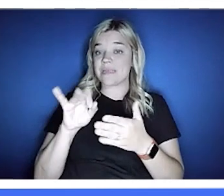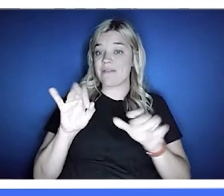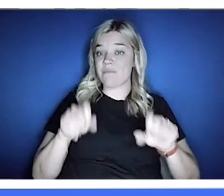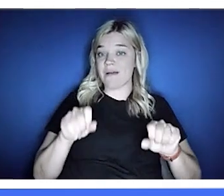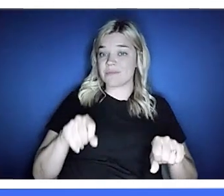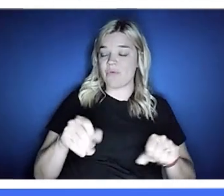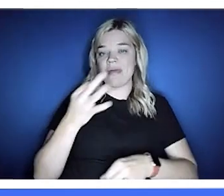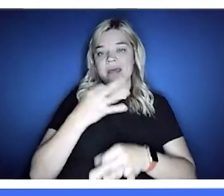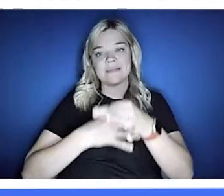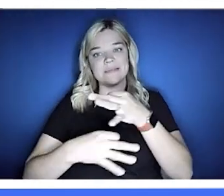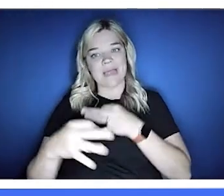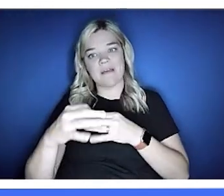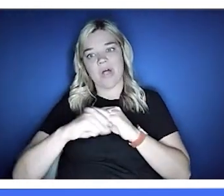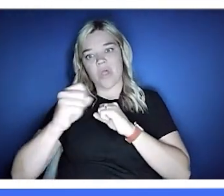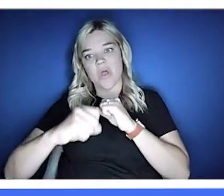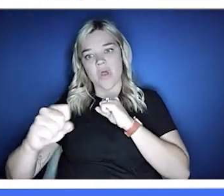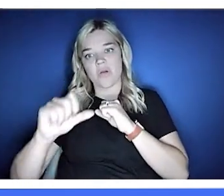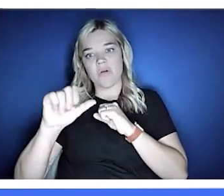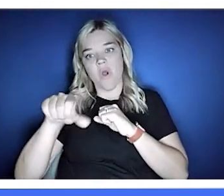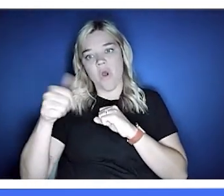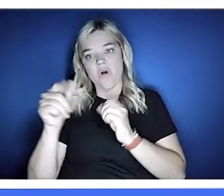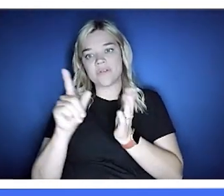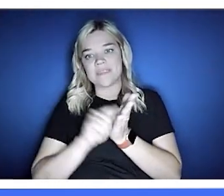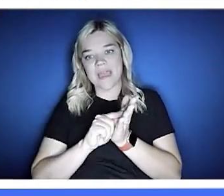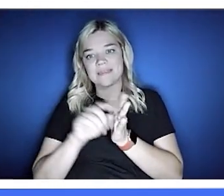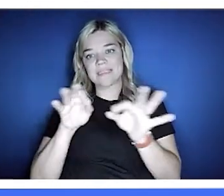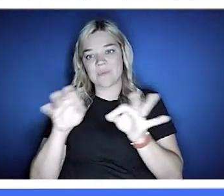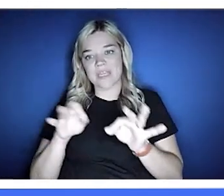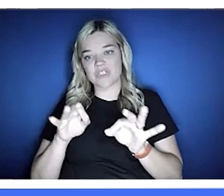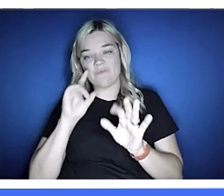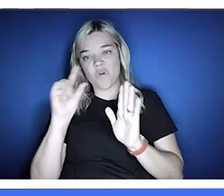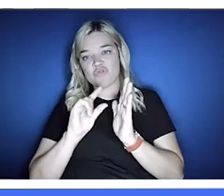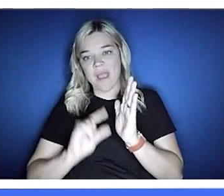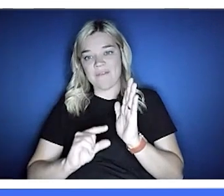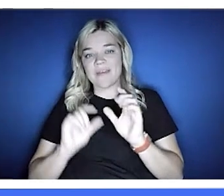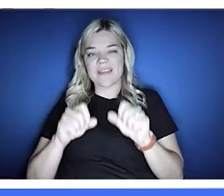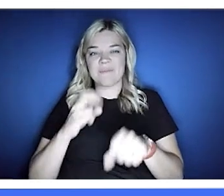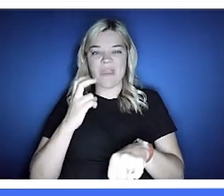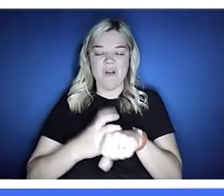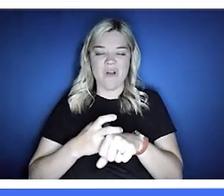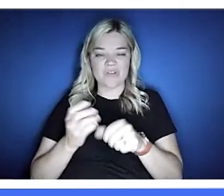text alternative explanation for a graph. Just because it can be really hard to navigate and like break down that kind of data.